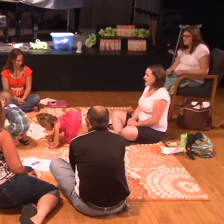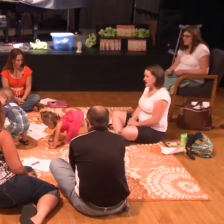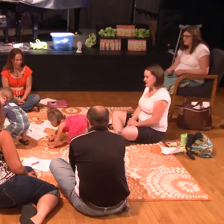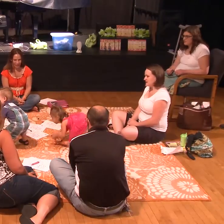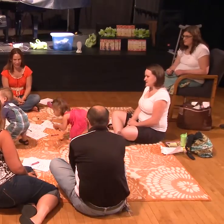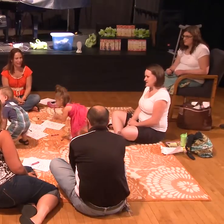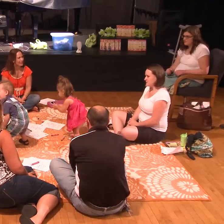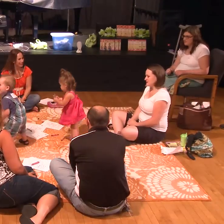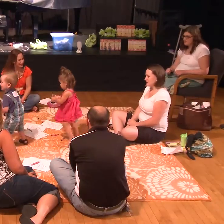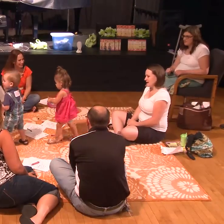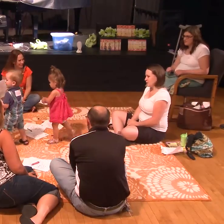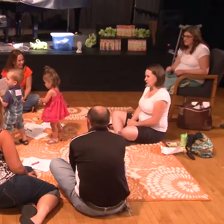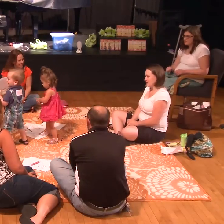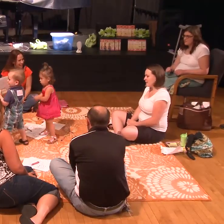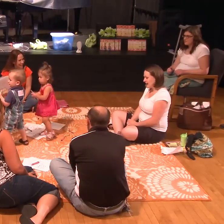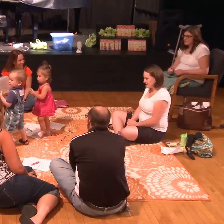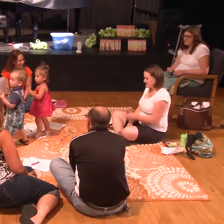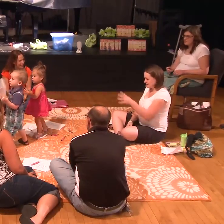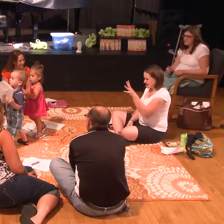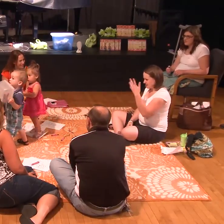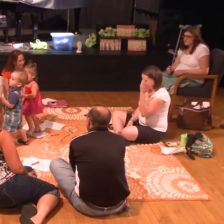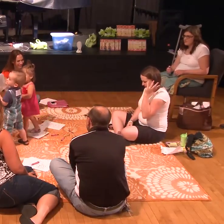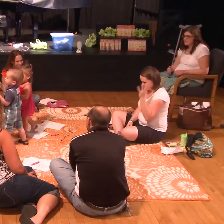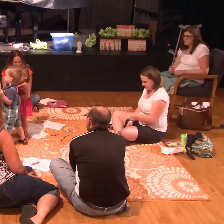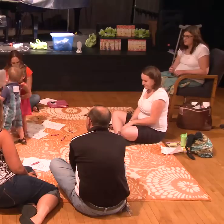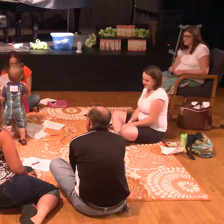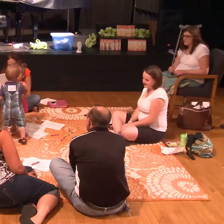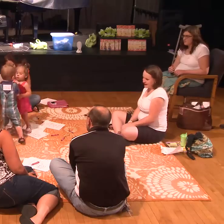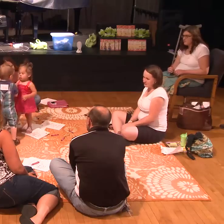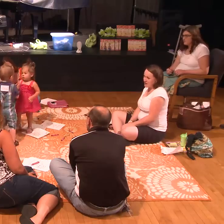Well and he was a little late bloomer, but now he makes up for it.